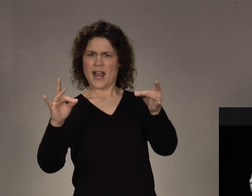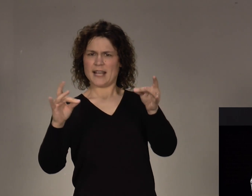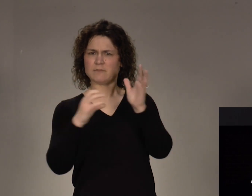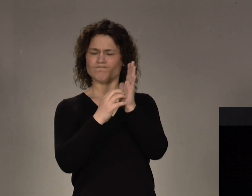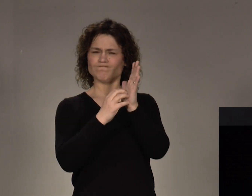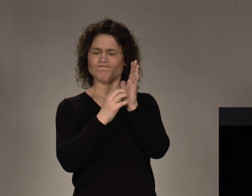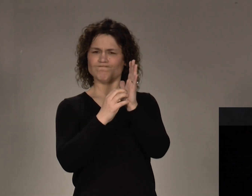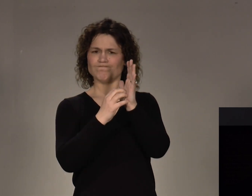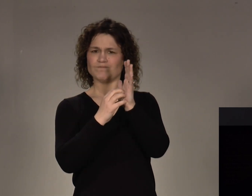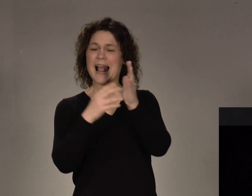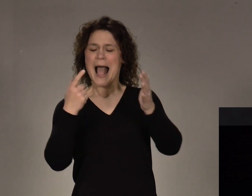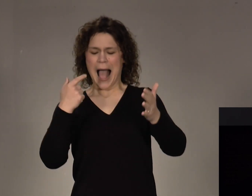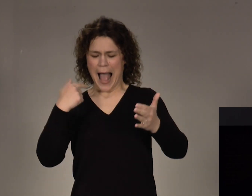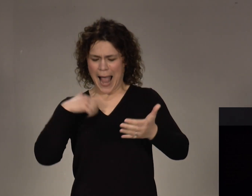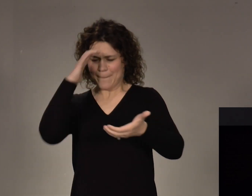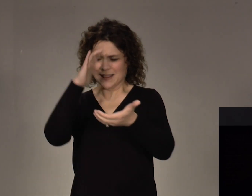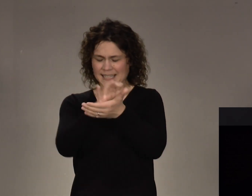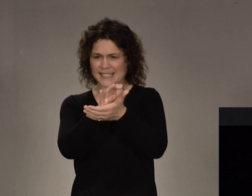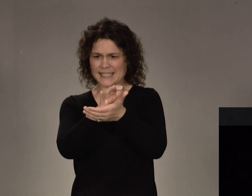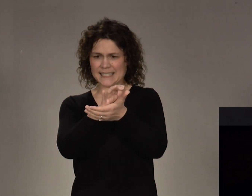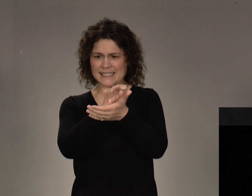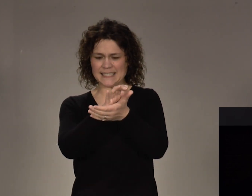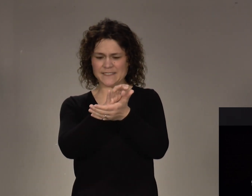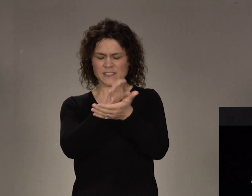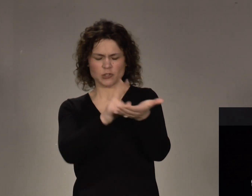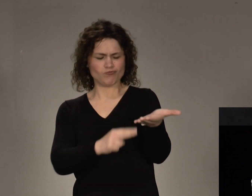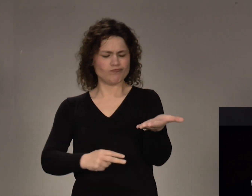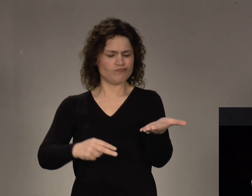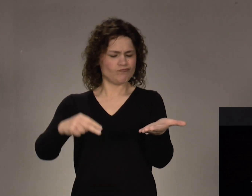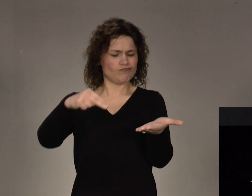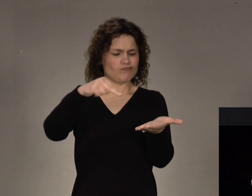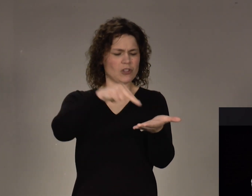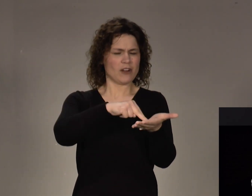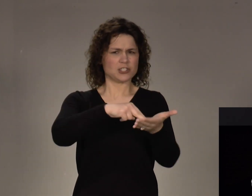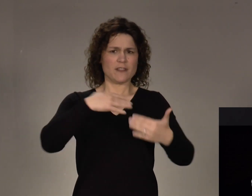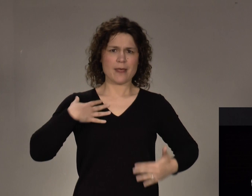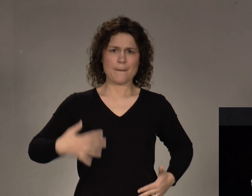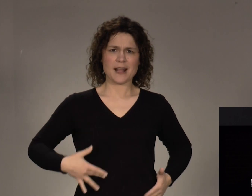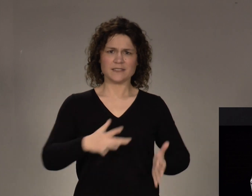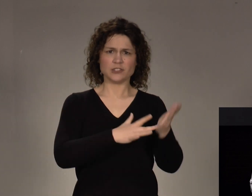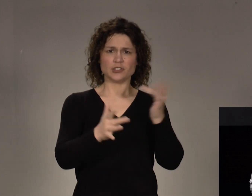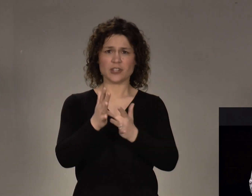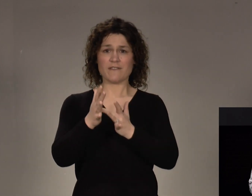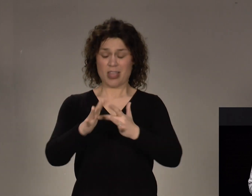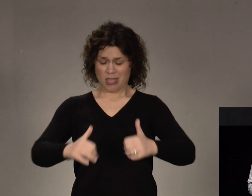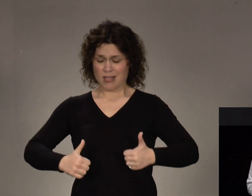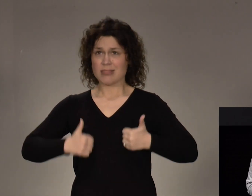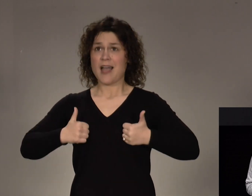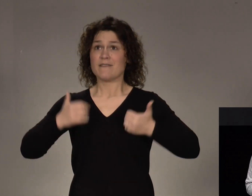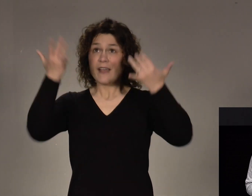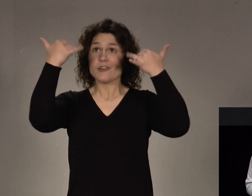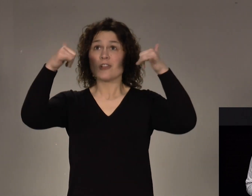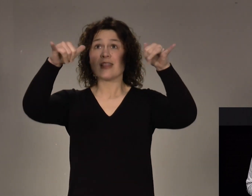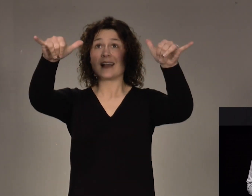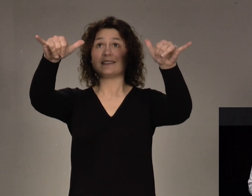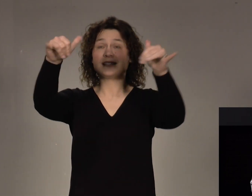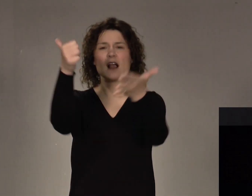"I believe in the resurrection of the body and the life everlasting. Amen." And what I